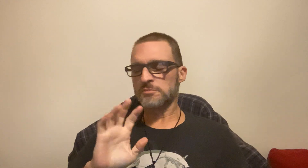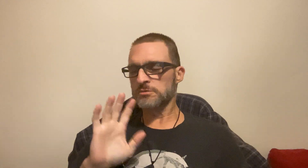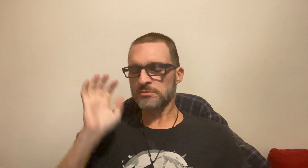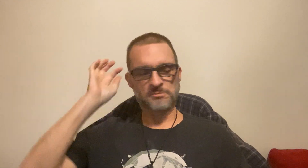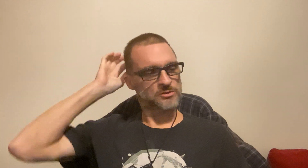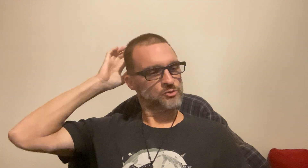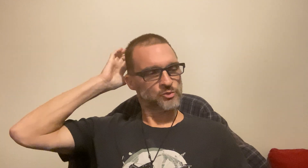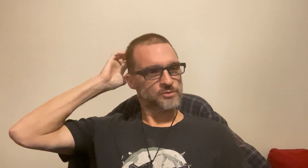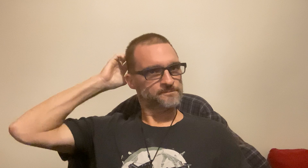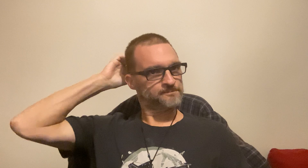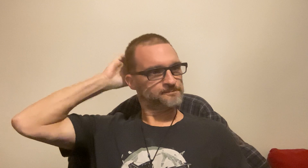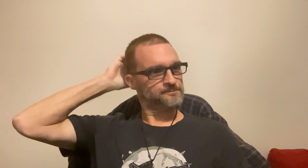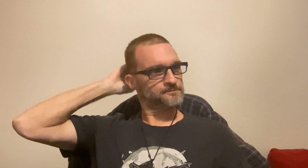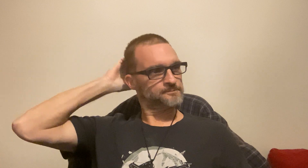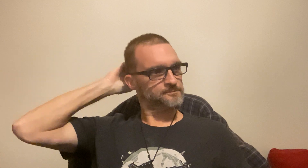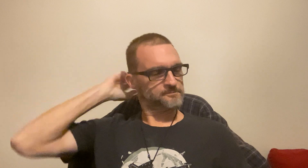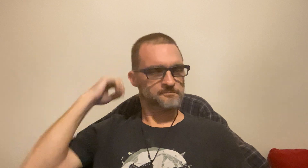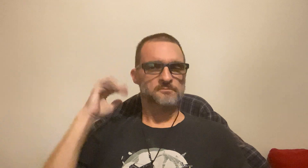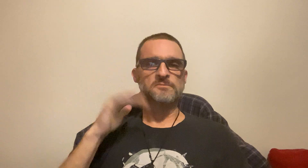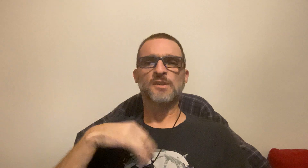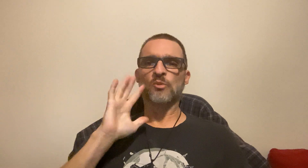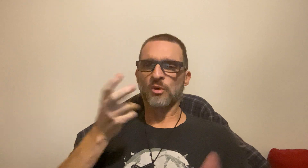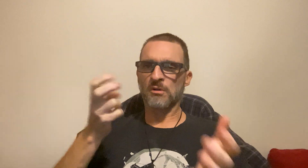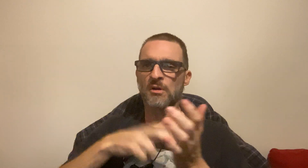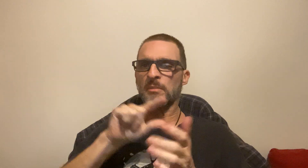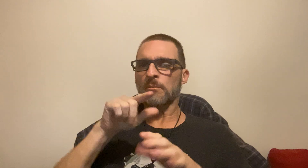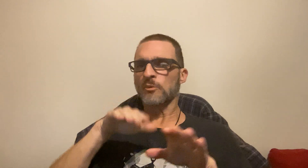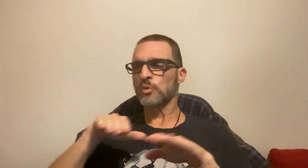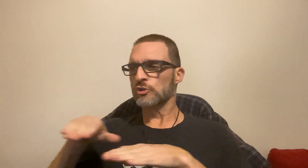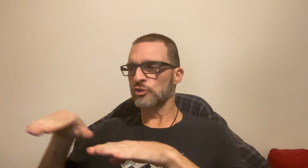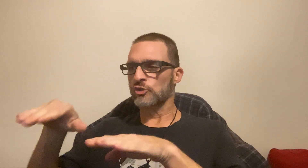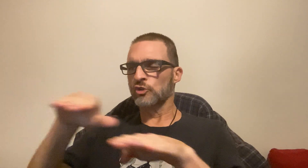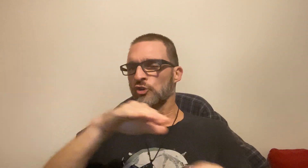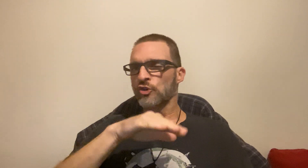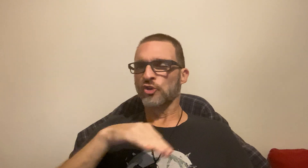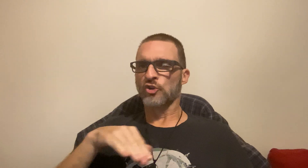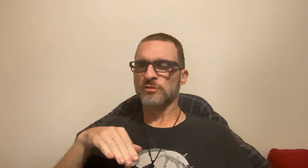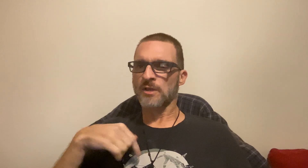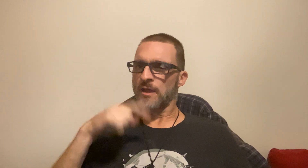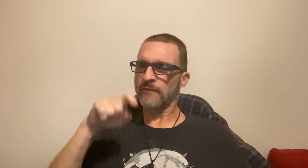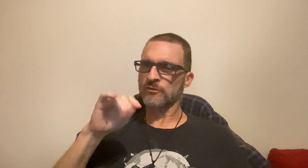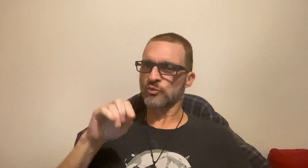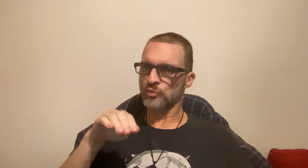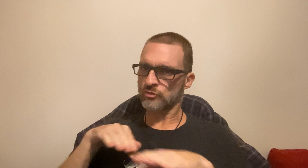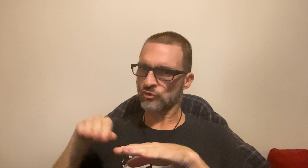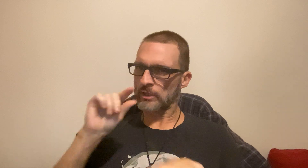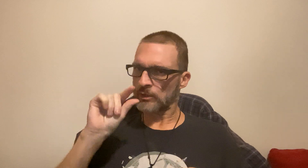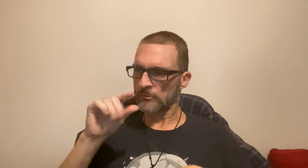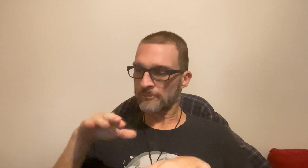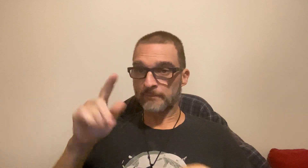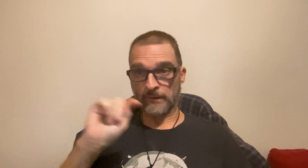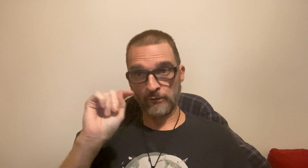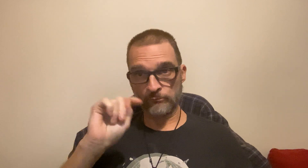I will get up. But I'll take it easy. I will get up and do a little bit of walking around. I have to do a little bit of walking.